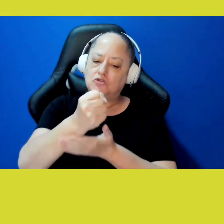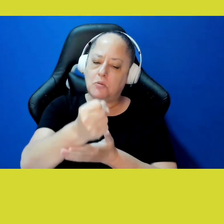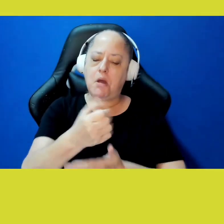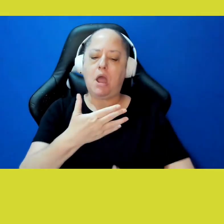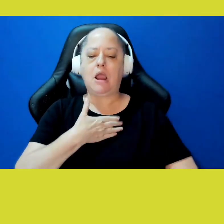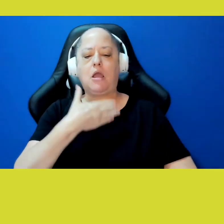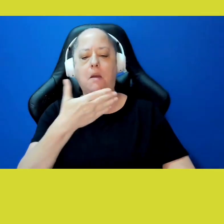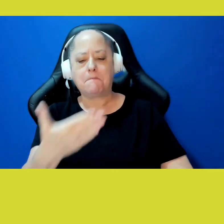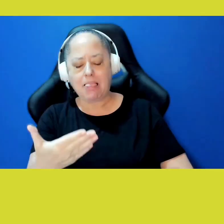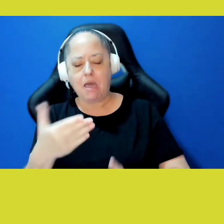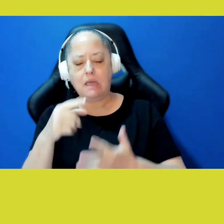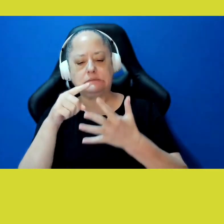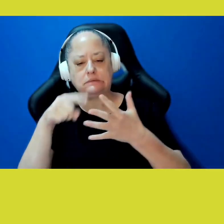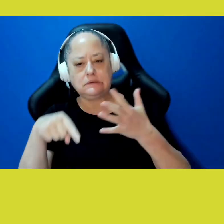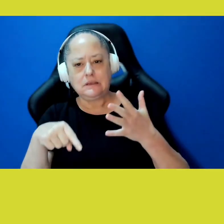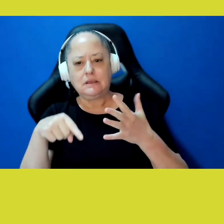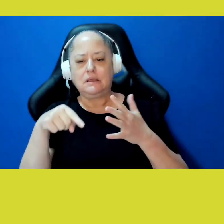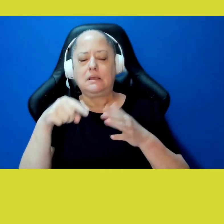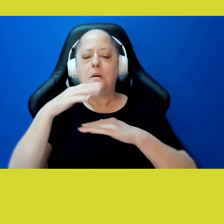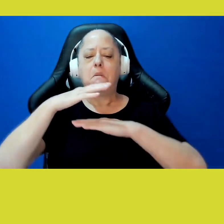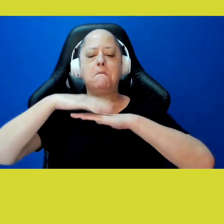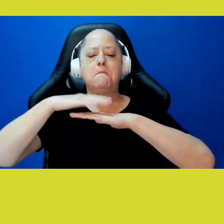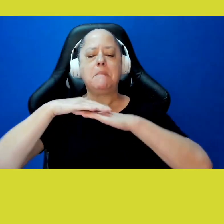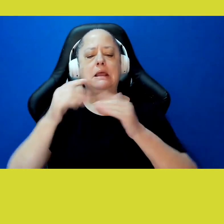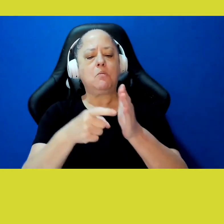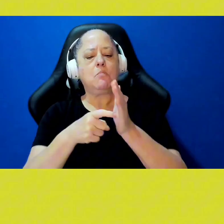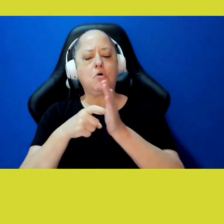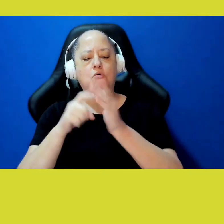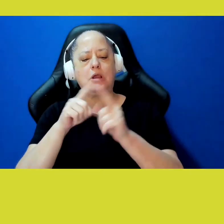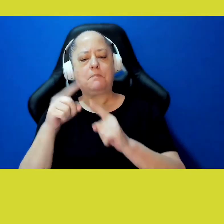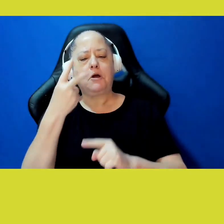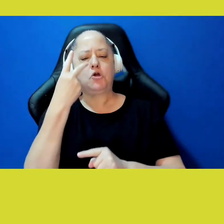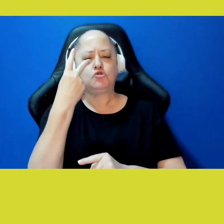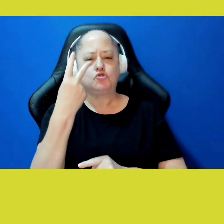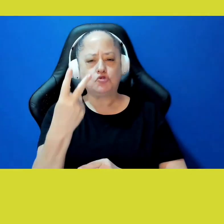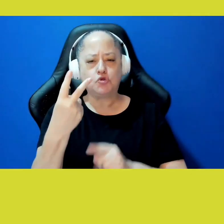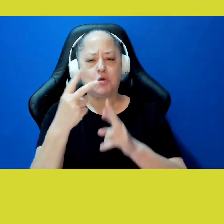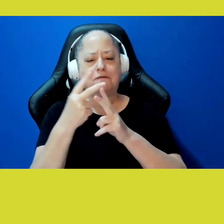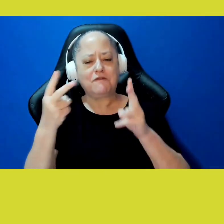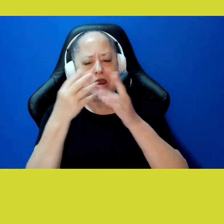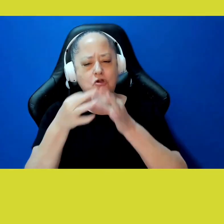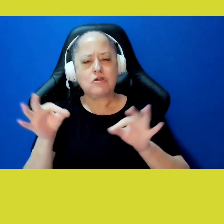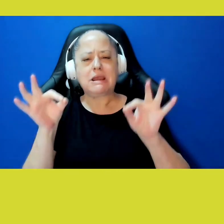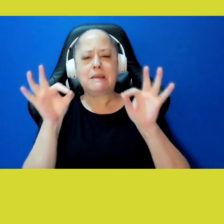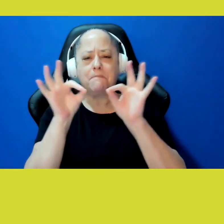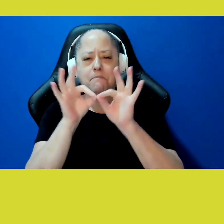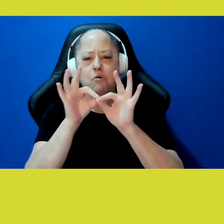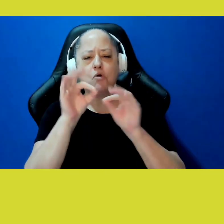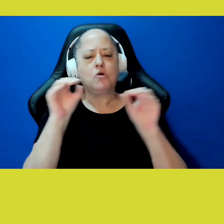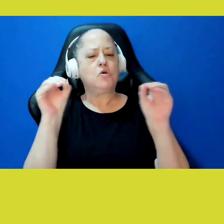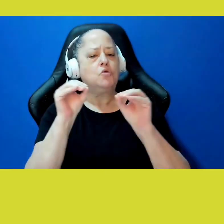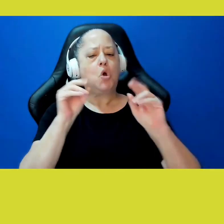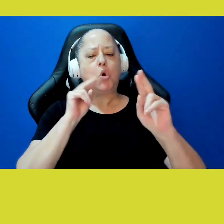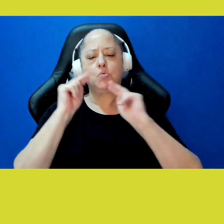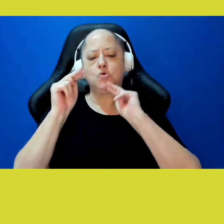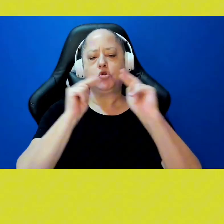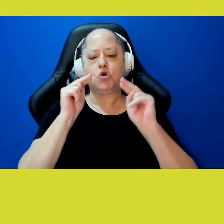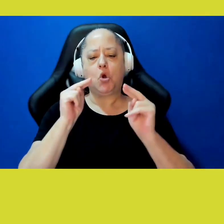has minimal requirements, but it has two very important and non-negotiable requirements. One is that you